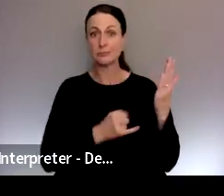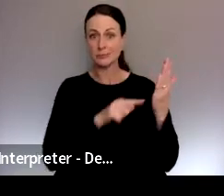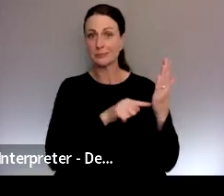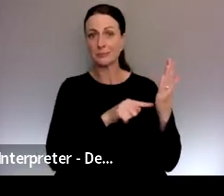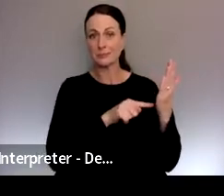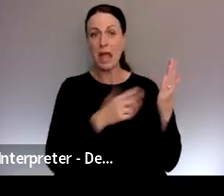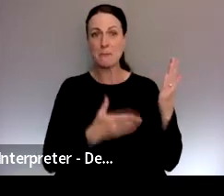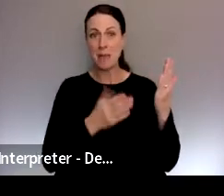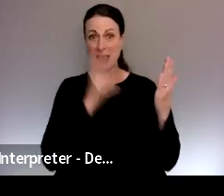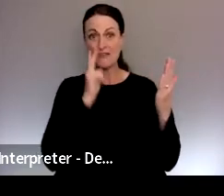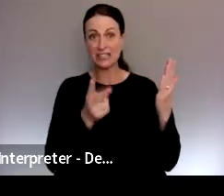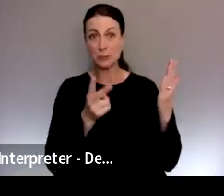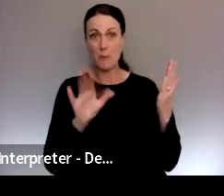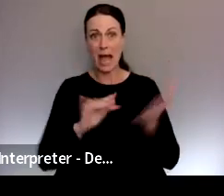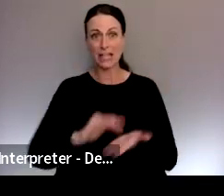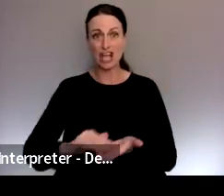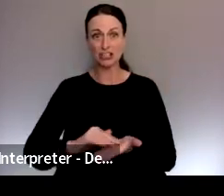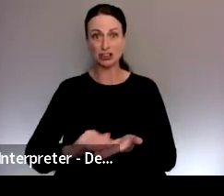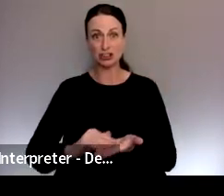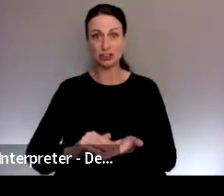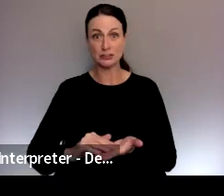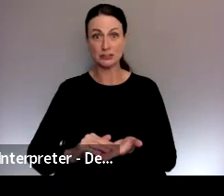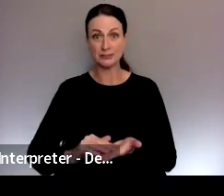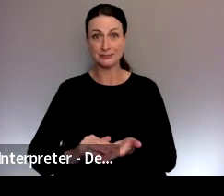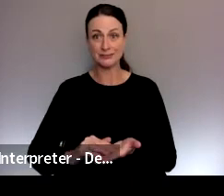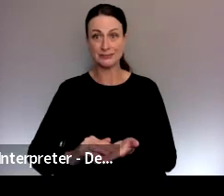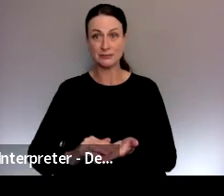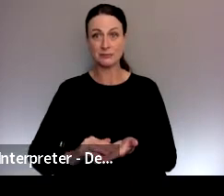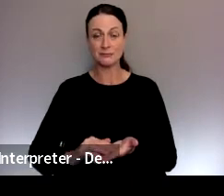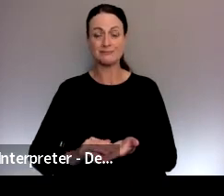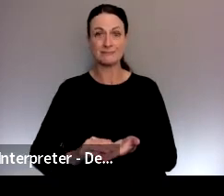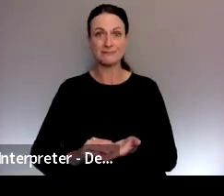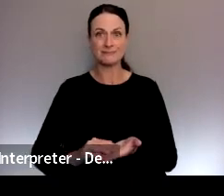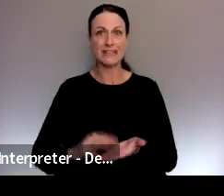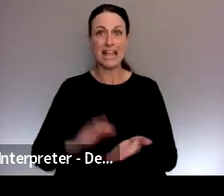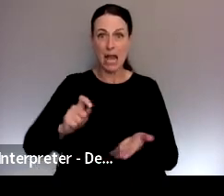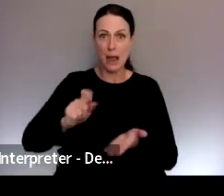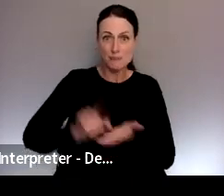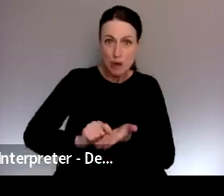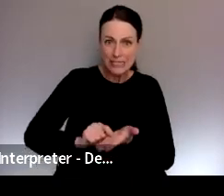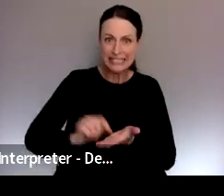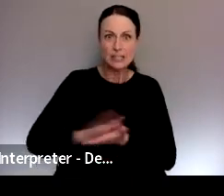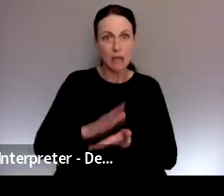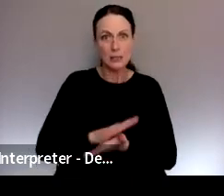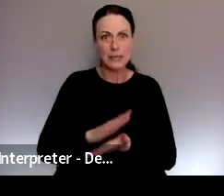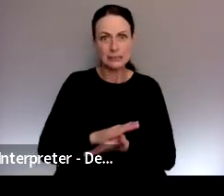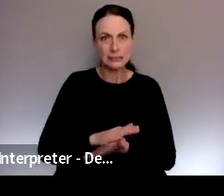they may be visible by touch in an engraved printed document.